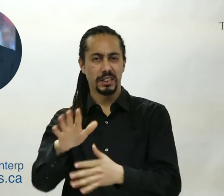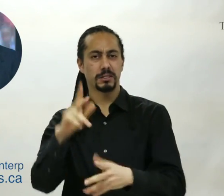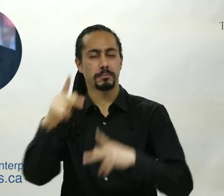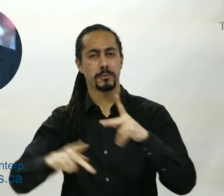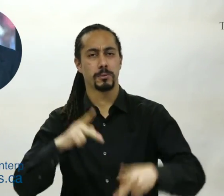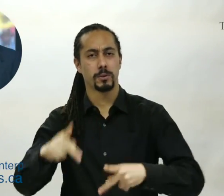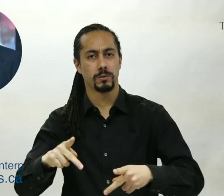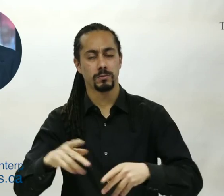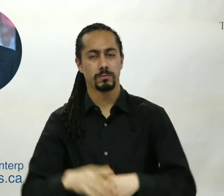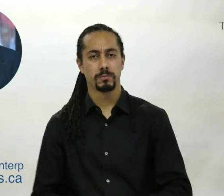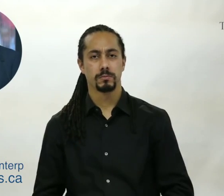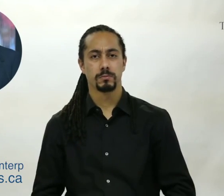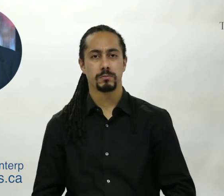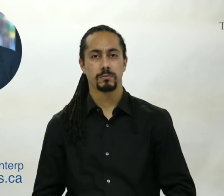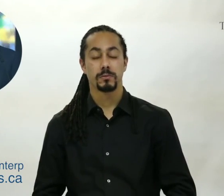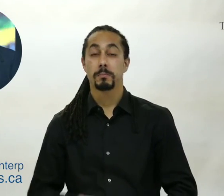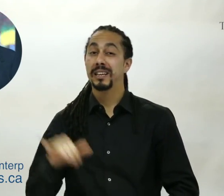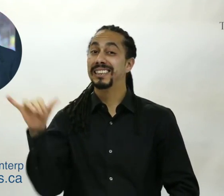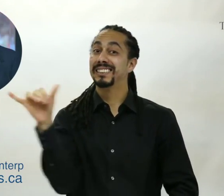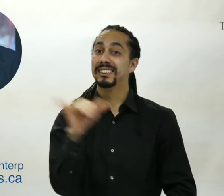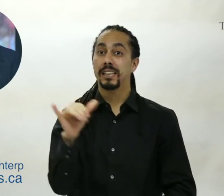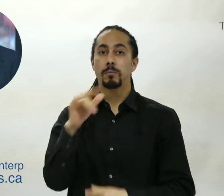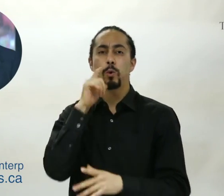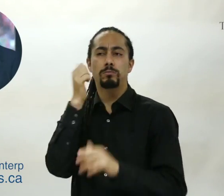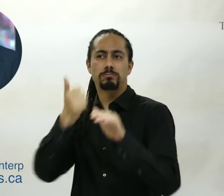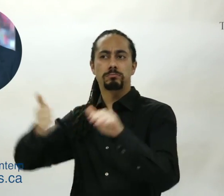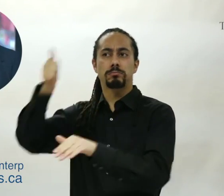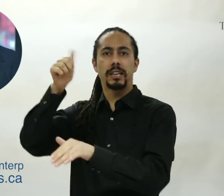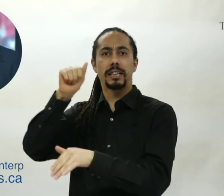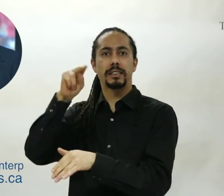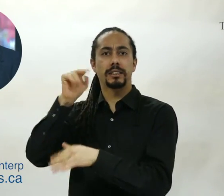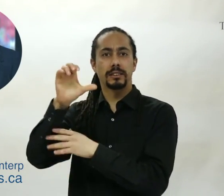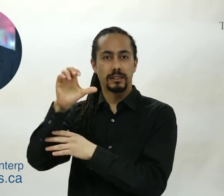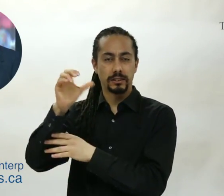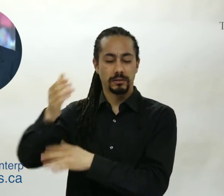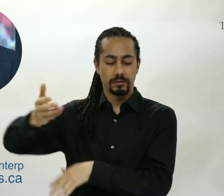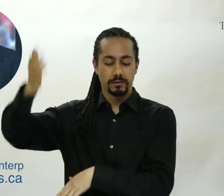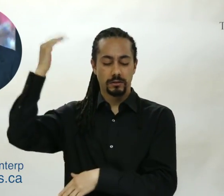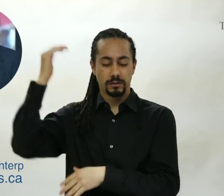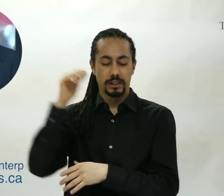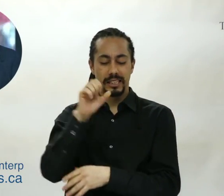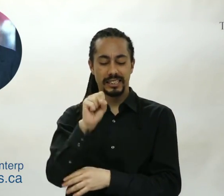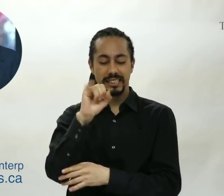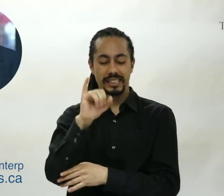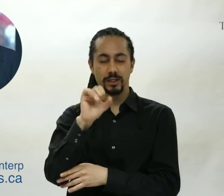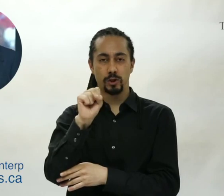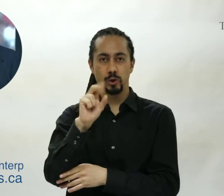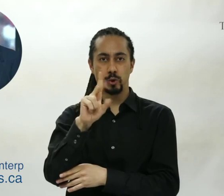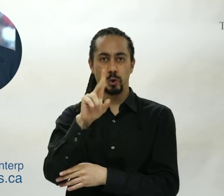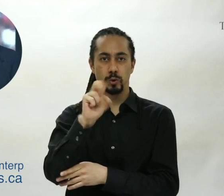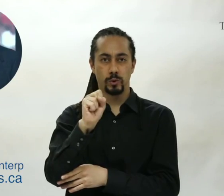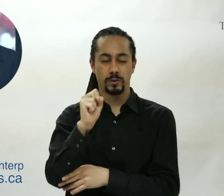But like other early giants of the ANC -- the Sisulus and Tambos -